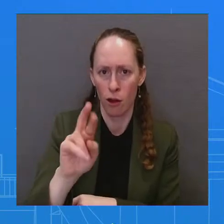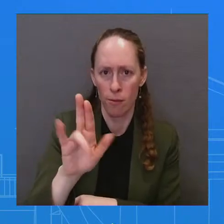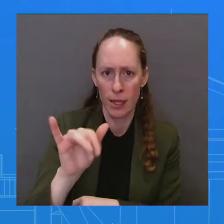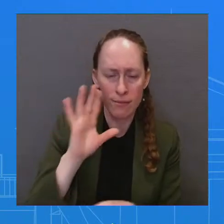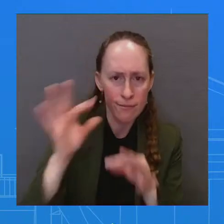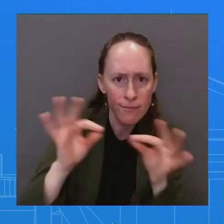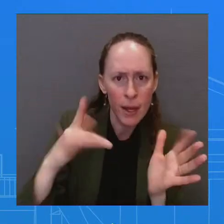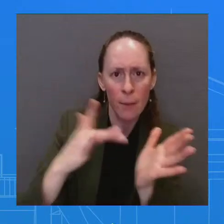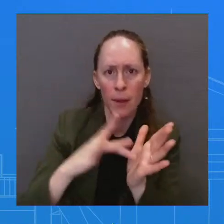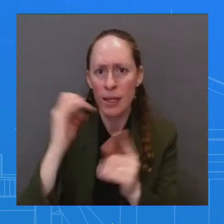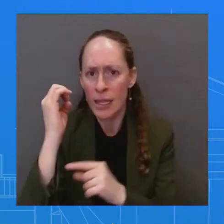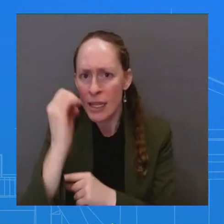Mr. Kirby: Thanks, Karine.